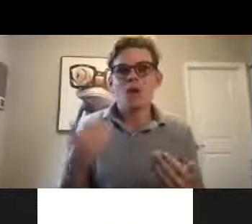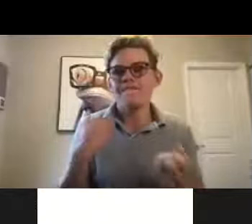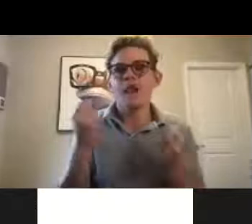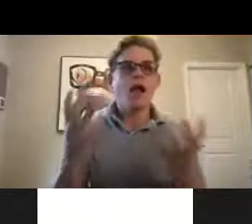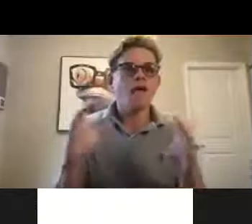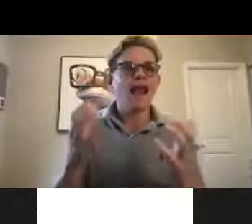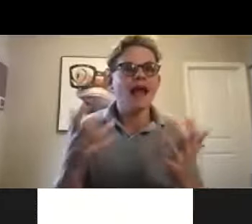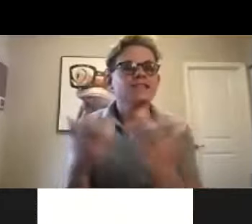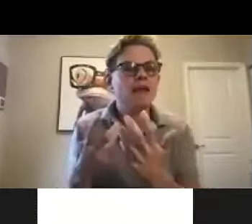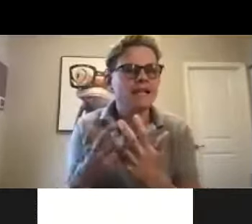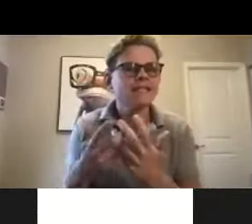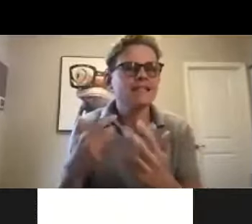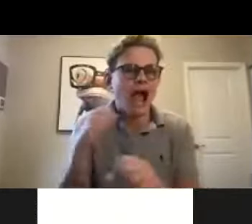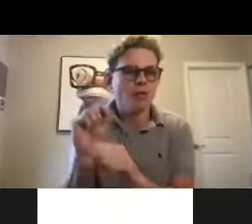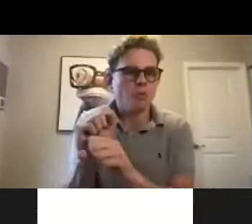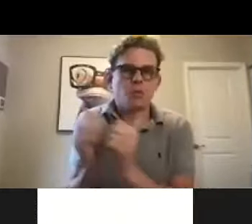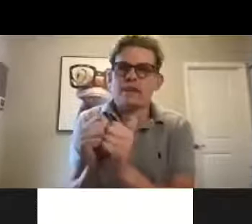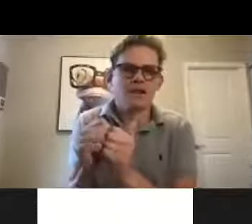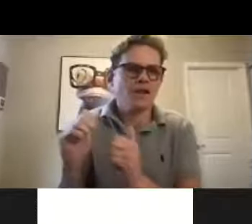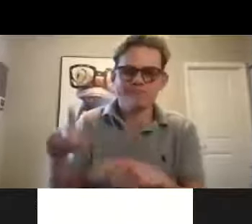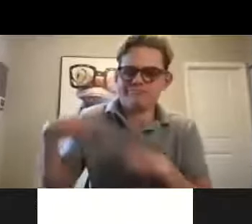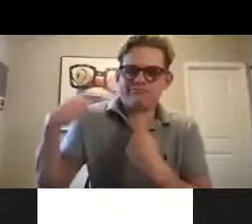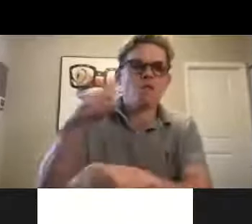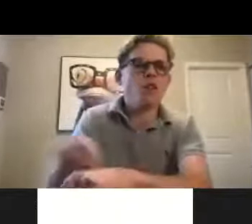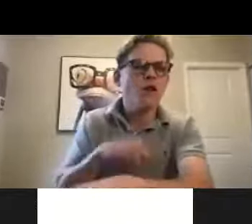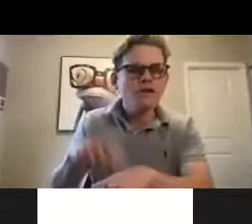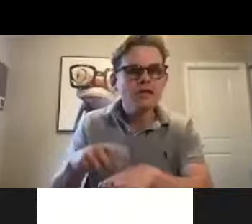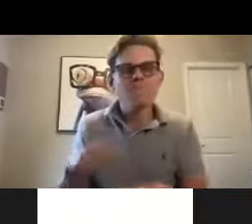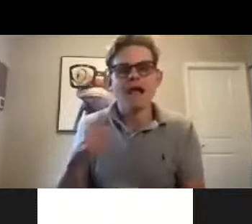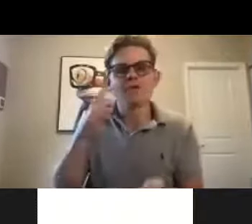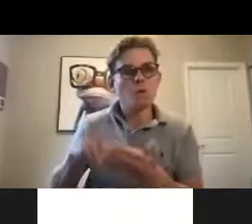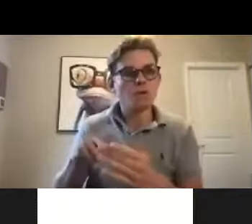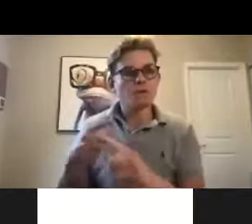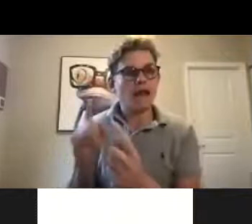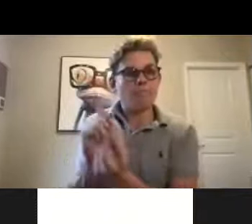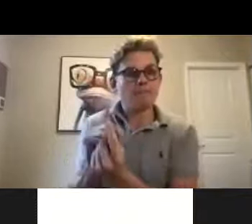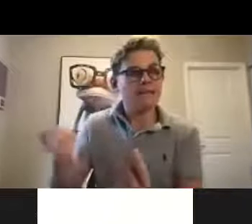school and now that I'm here, I have a lot of classes with people that I have had, you